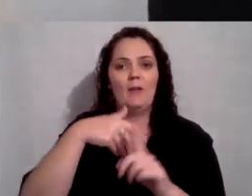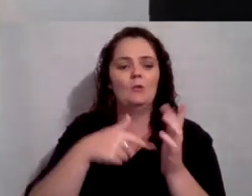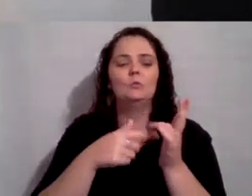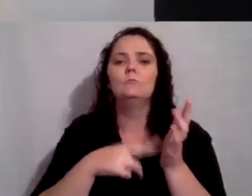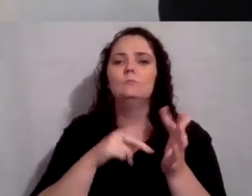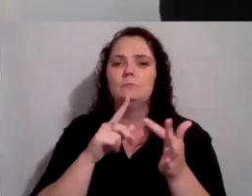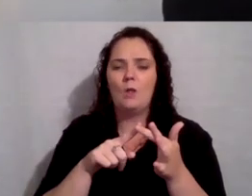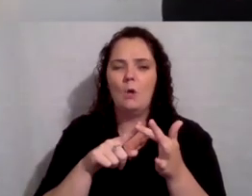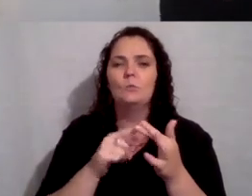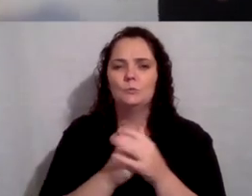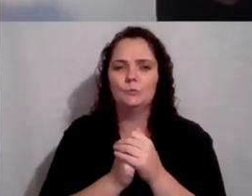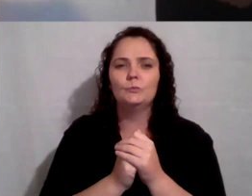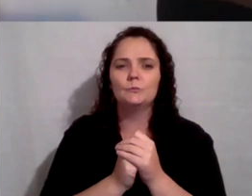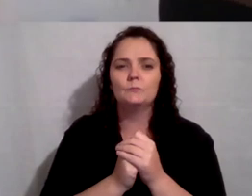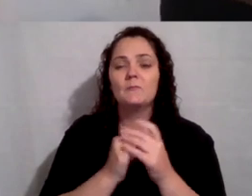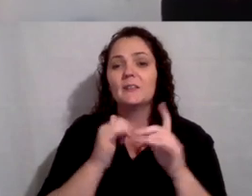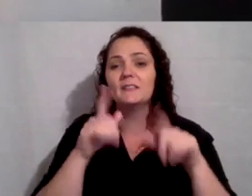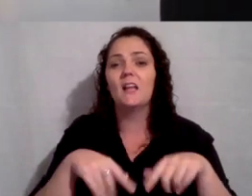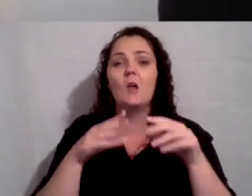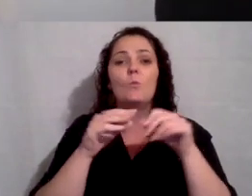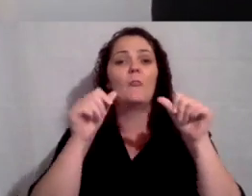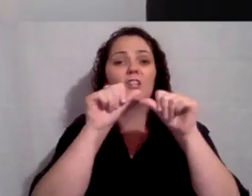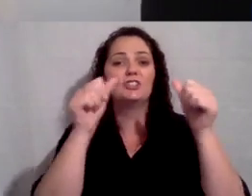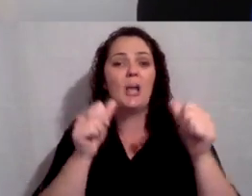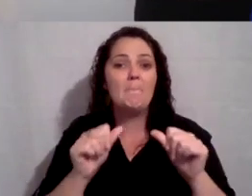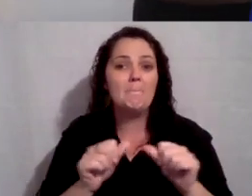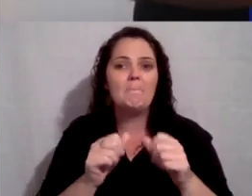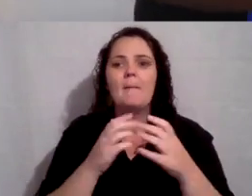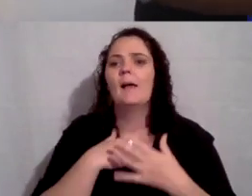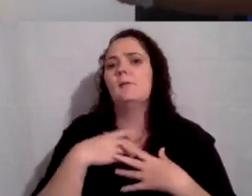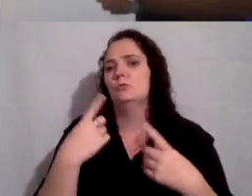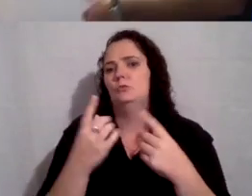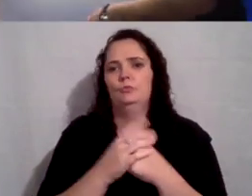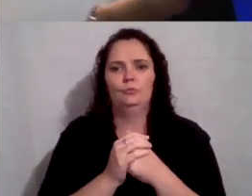the light areas of their body and doing shapes, or you may choose to start this drawing with line.